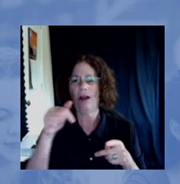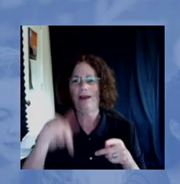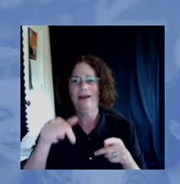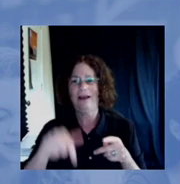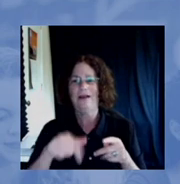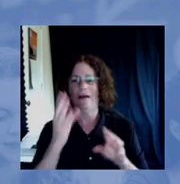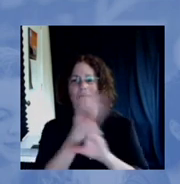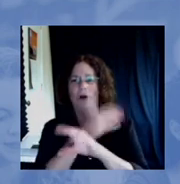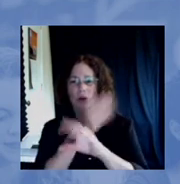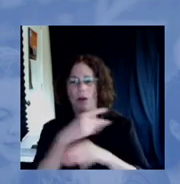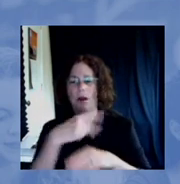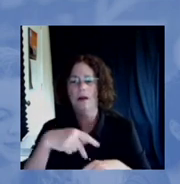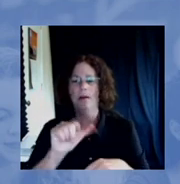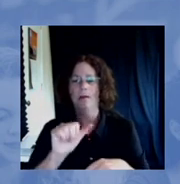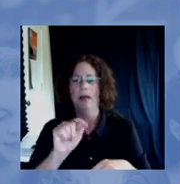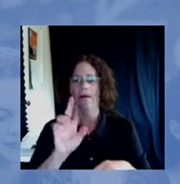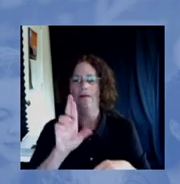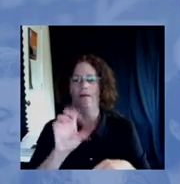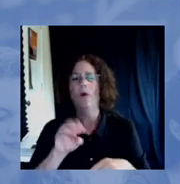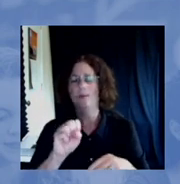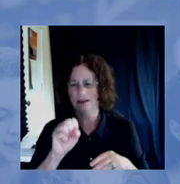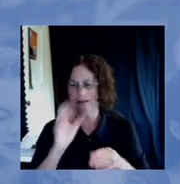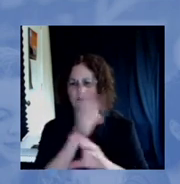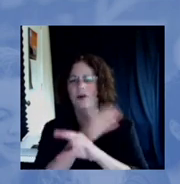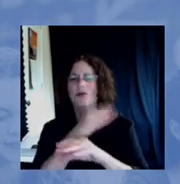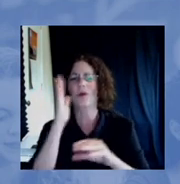BECAUSE THIS IS NOT GOING ANYWHERE. AND IT DOESN'T NEED TO GO ANYWHERE.